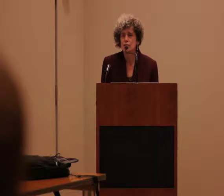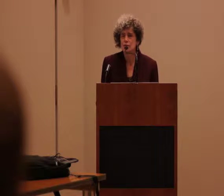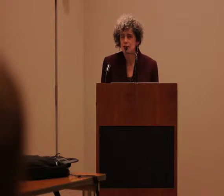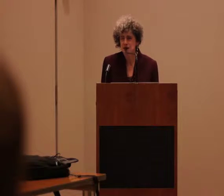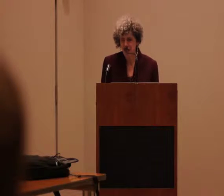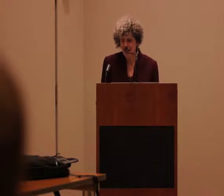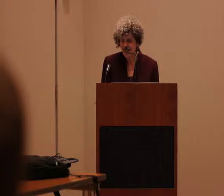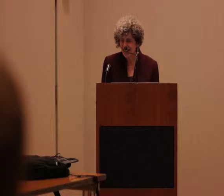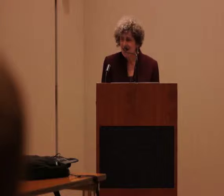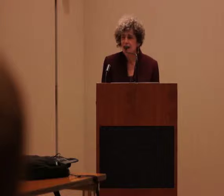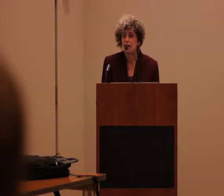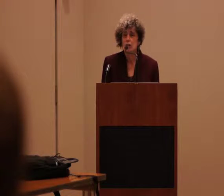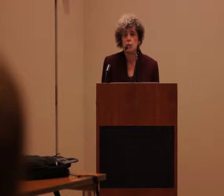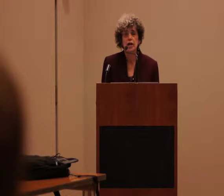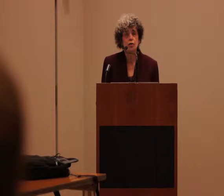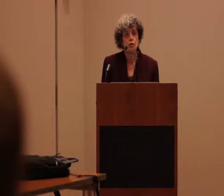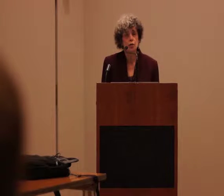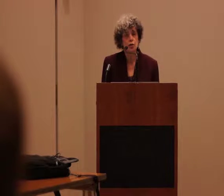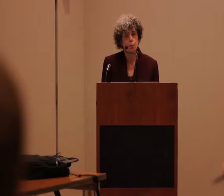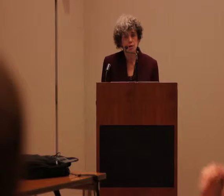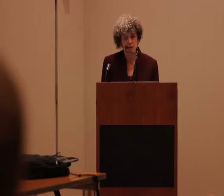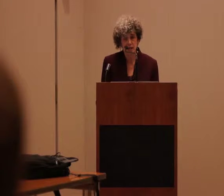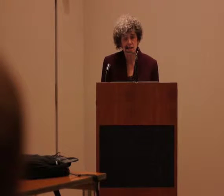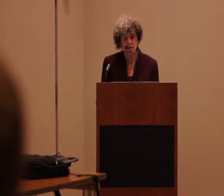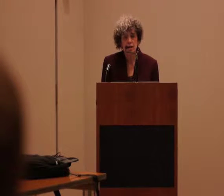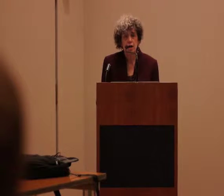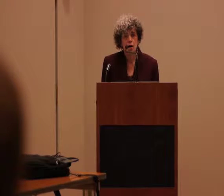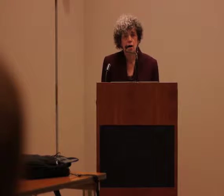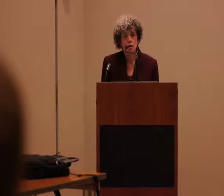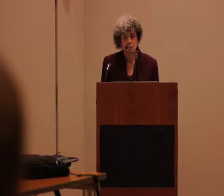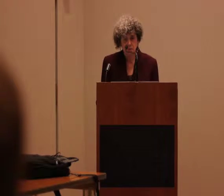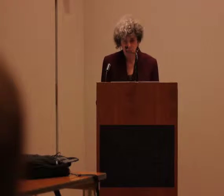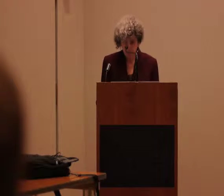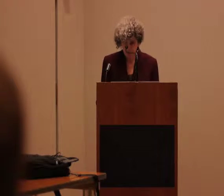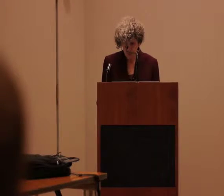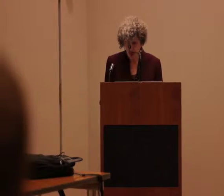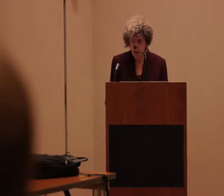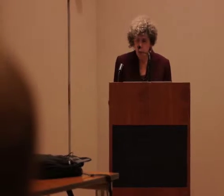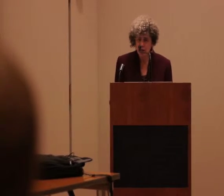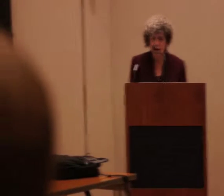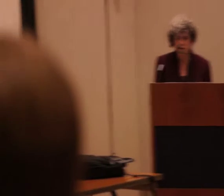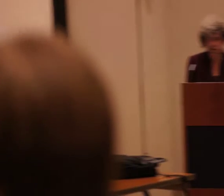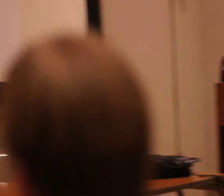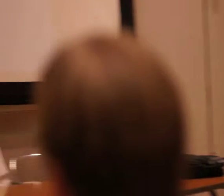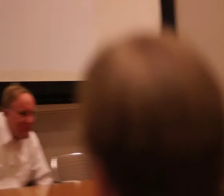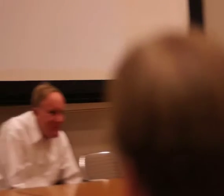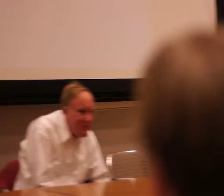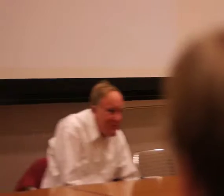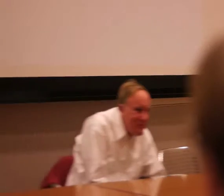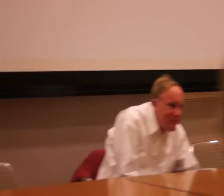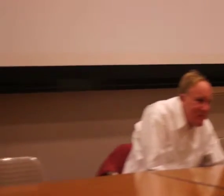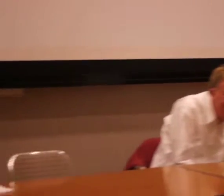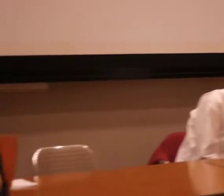do design and the way you present what you have to say on the web, a lot of